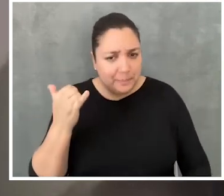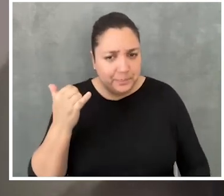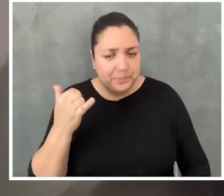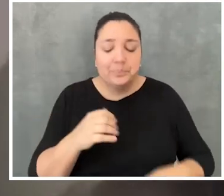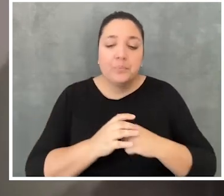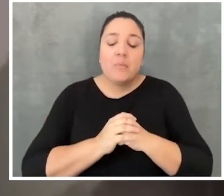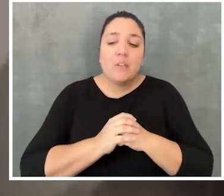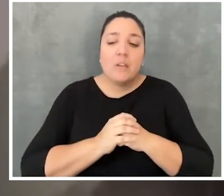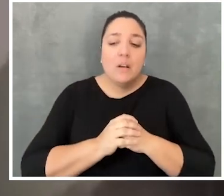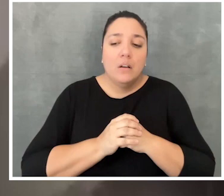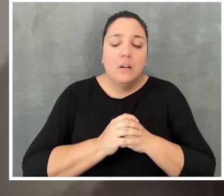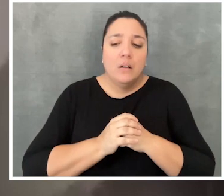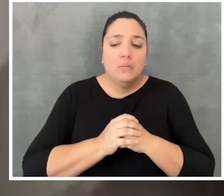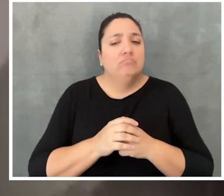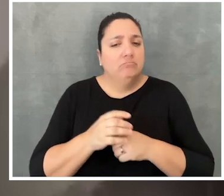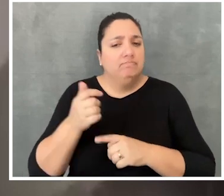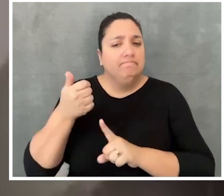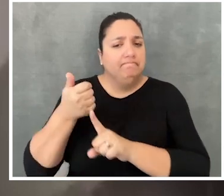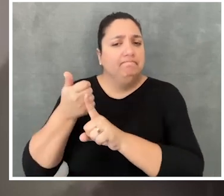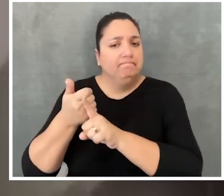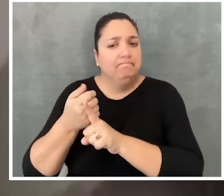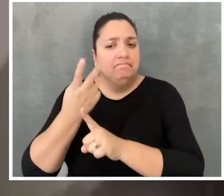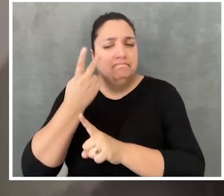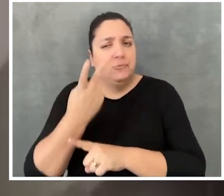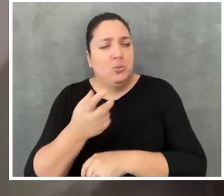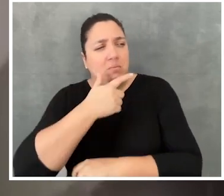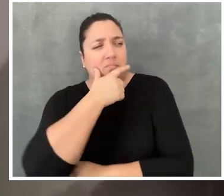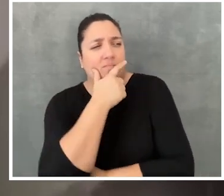between the disability movement and the gender movement